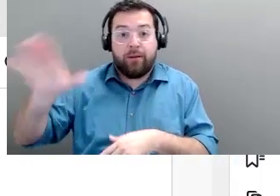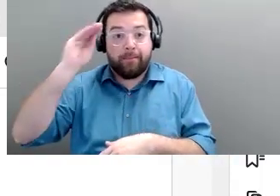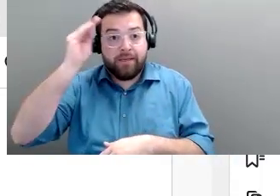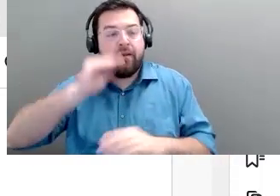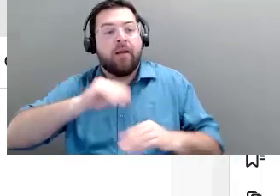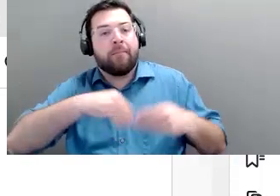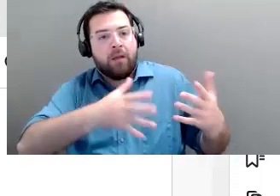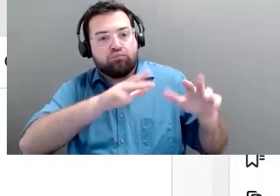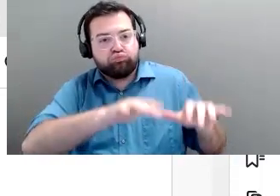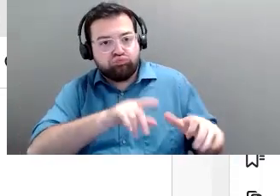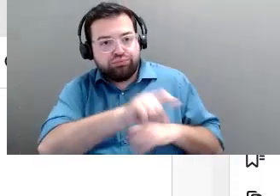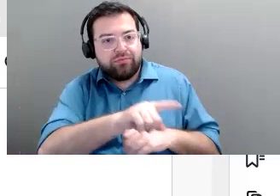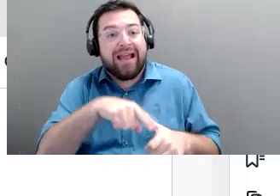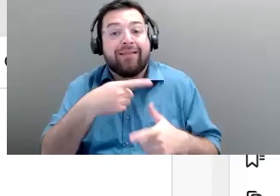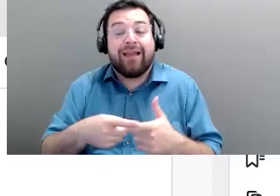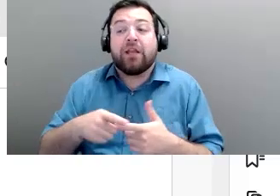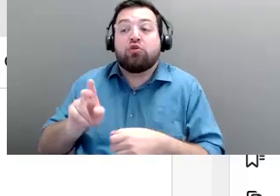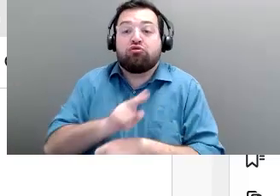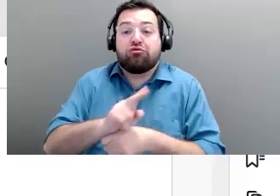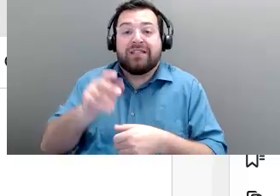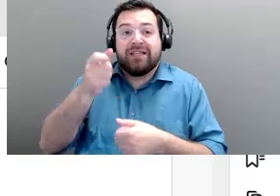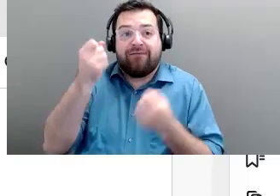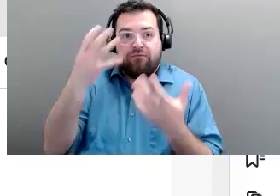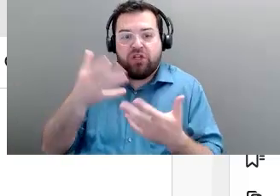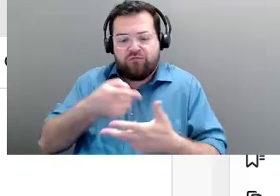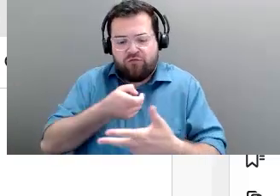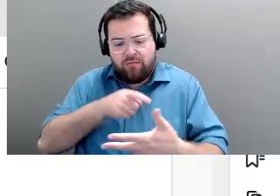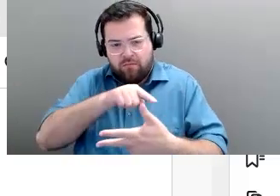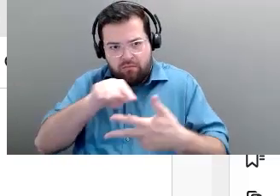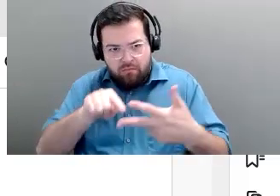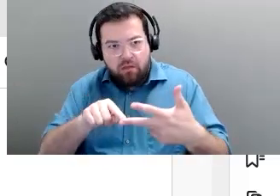them to use information from the articles, that I provide or